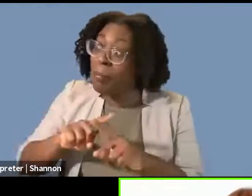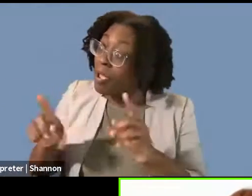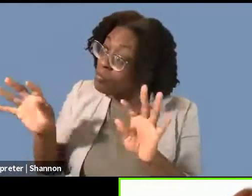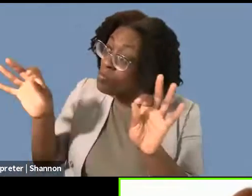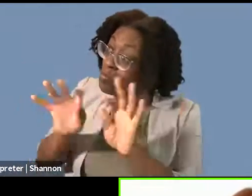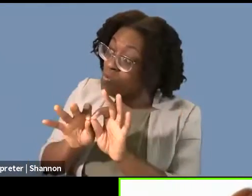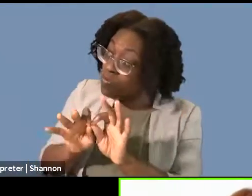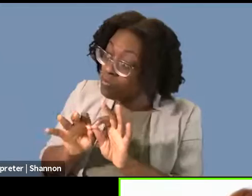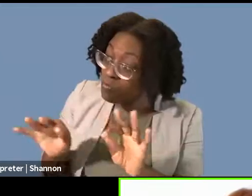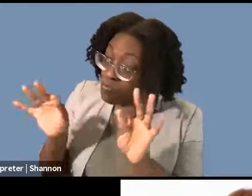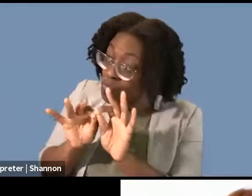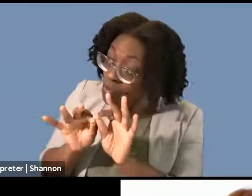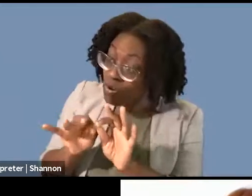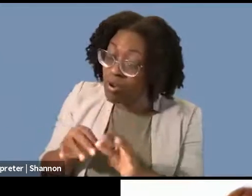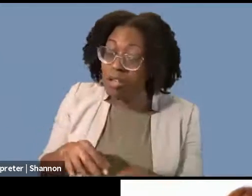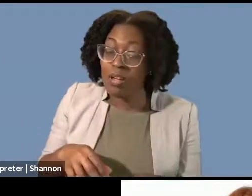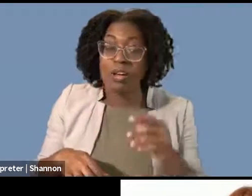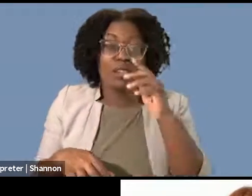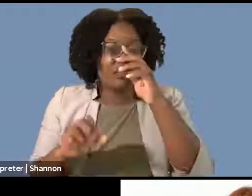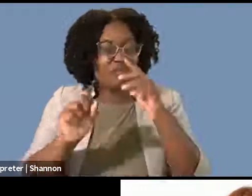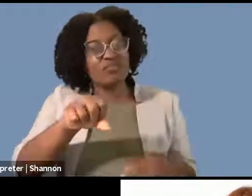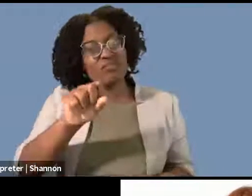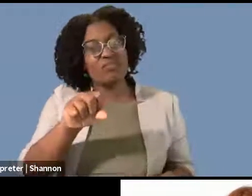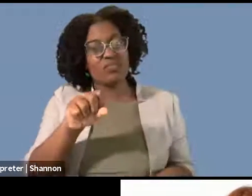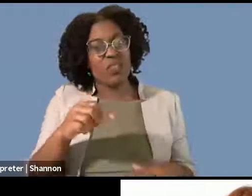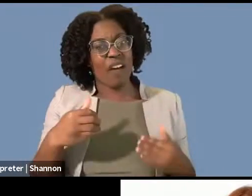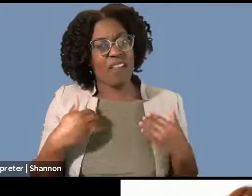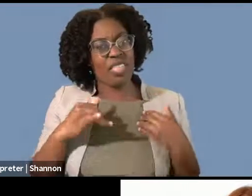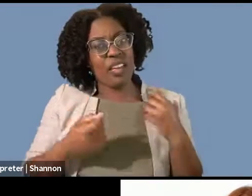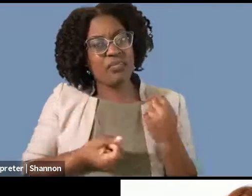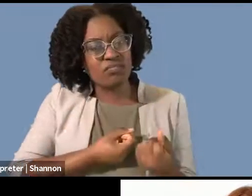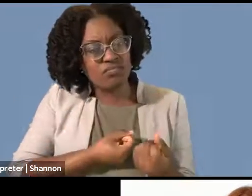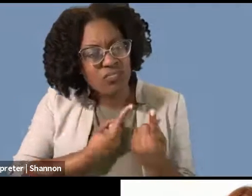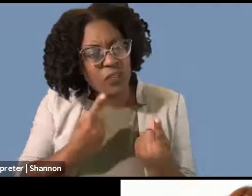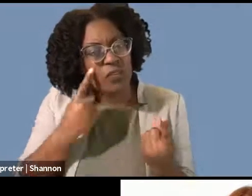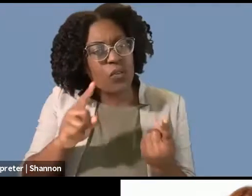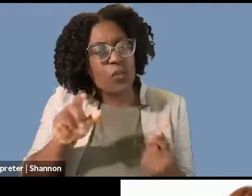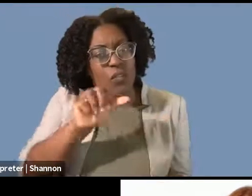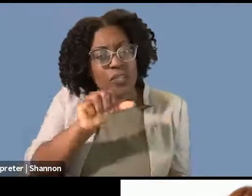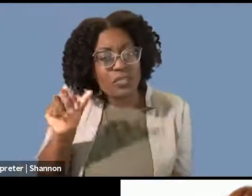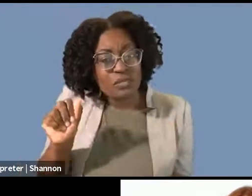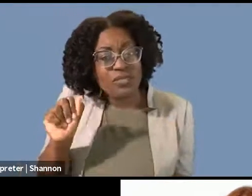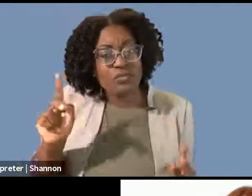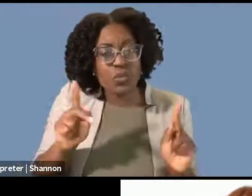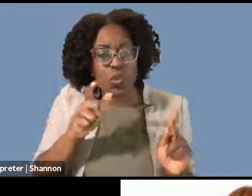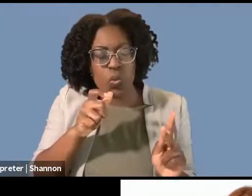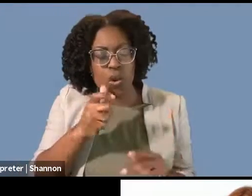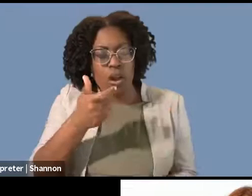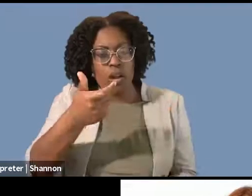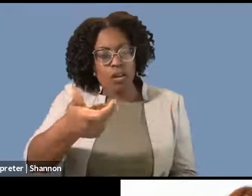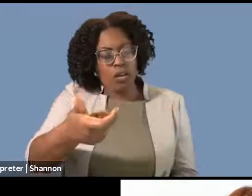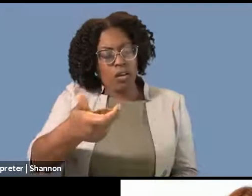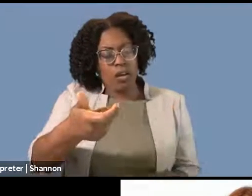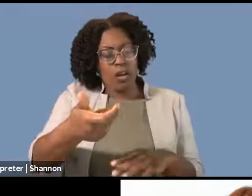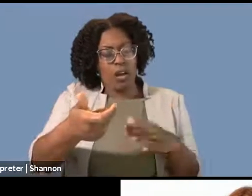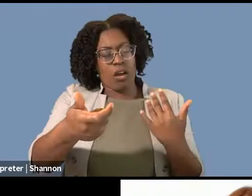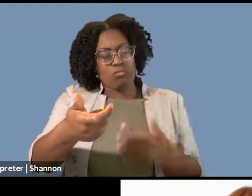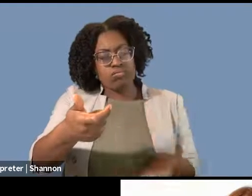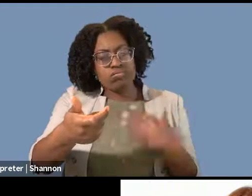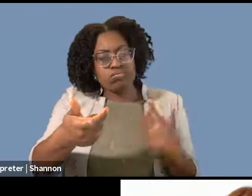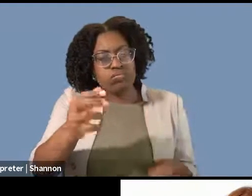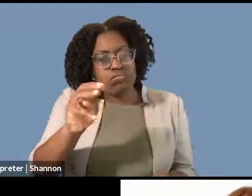Having empathy for African Americans watching that means you have to understand that we have